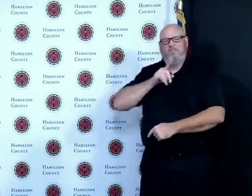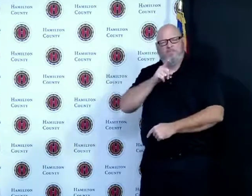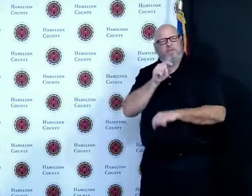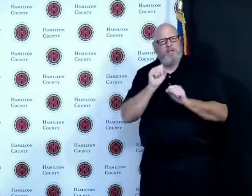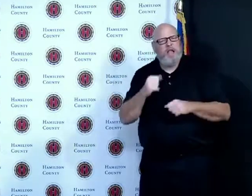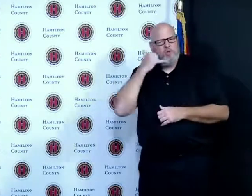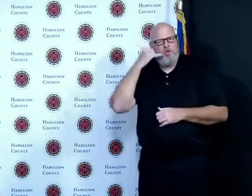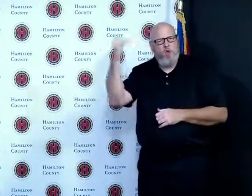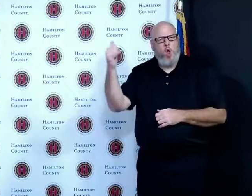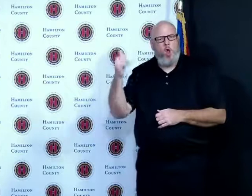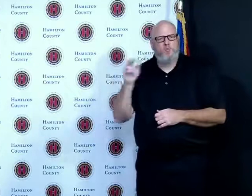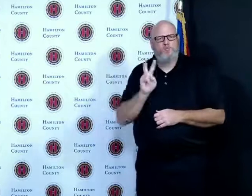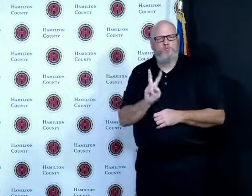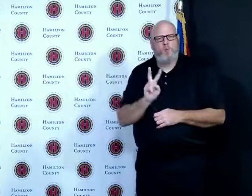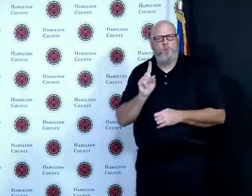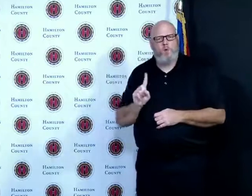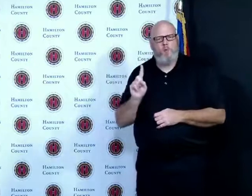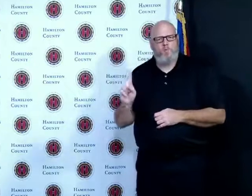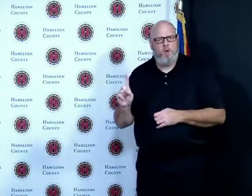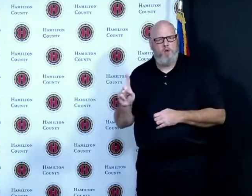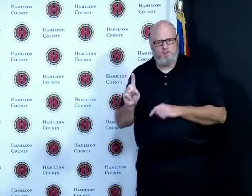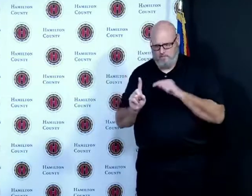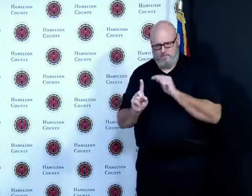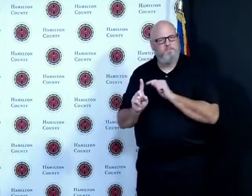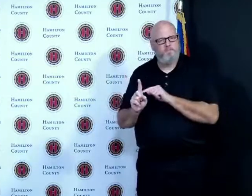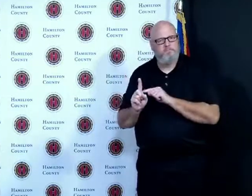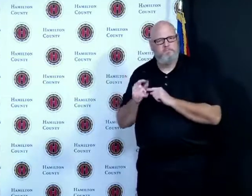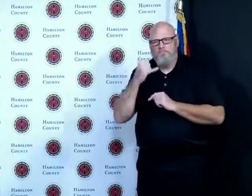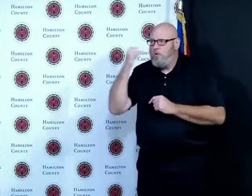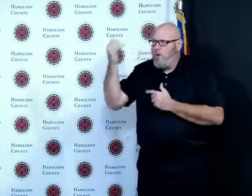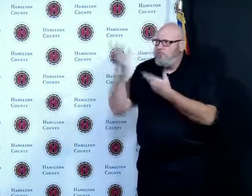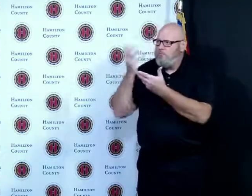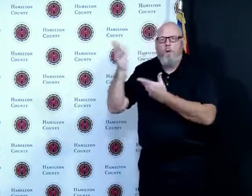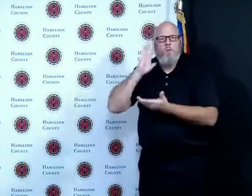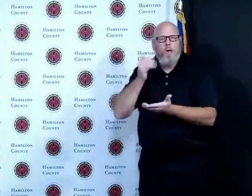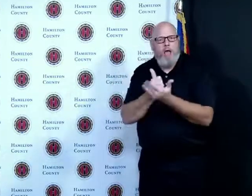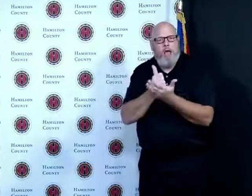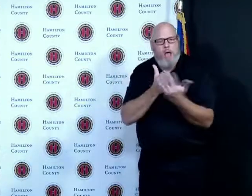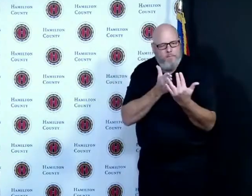was at this week or last week I can't remember visited thank them for doing the work United